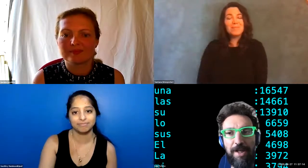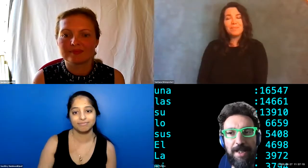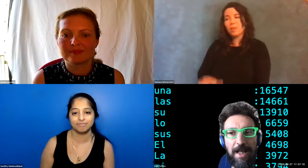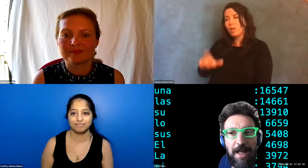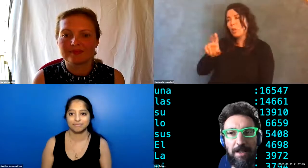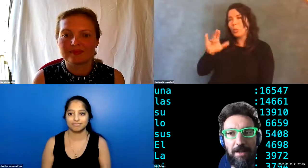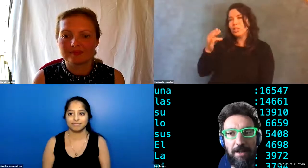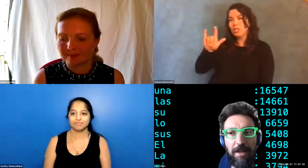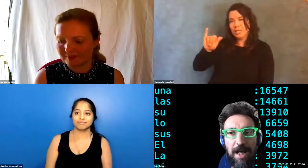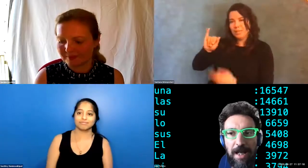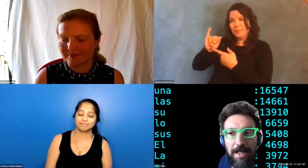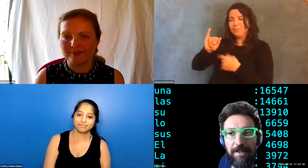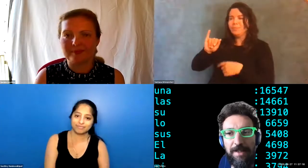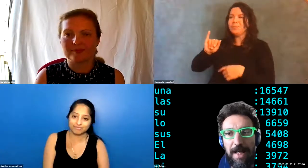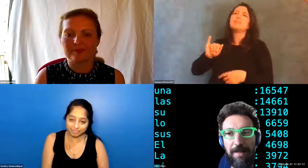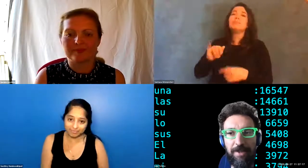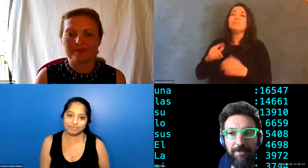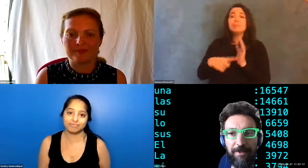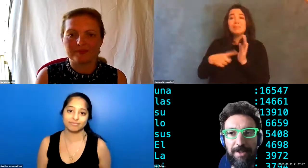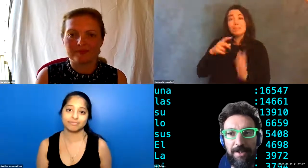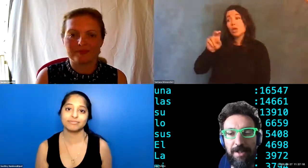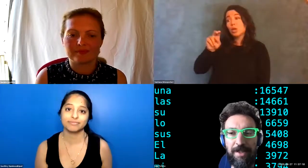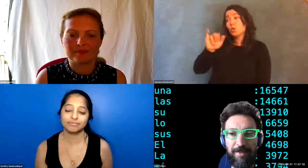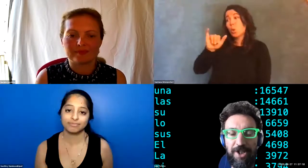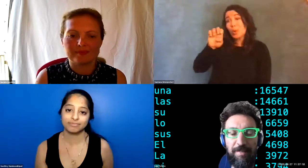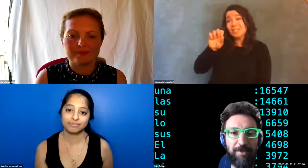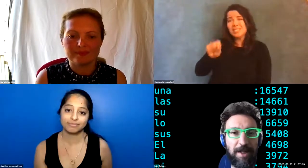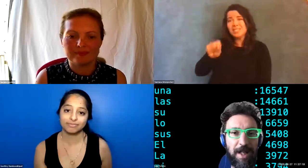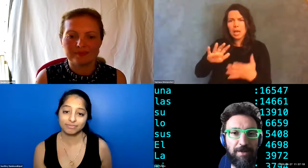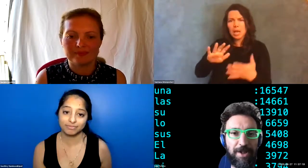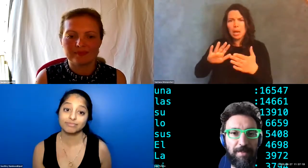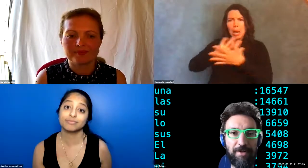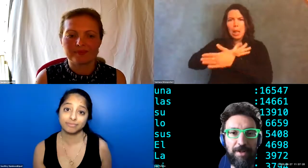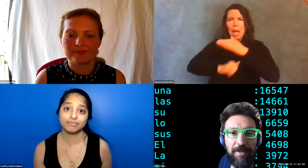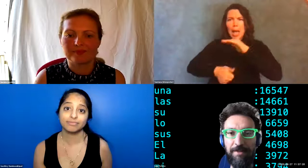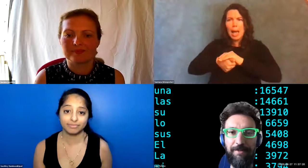Luigi Talamo: Noise can hide some differences especially between languages, because there are very